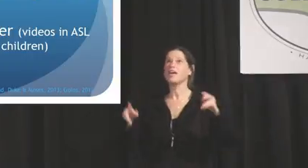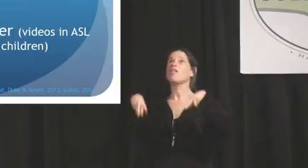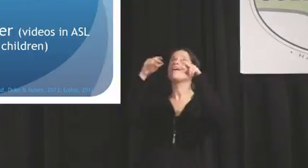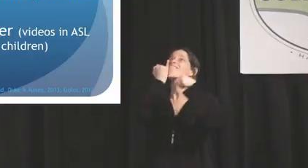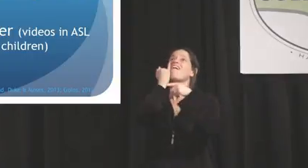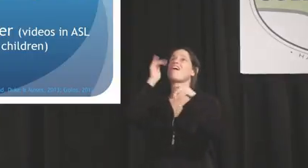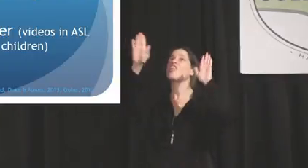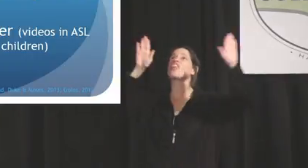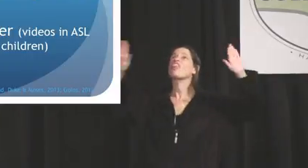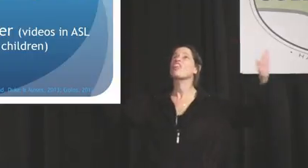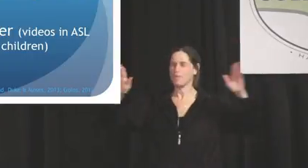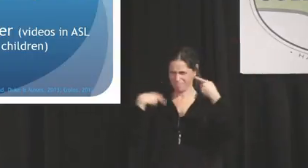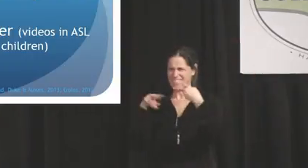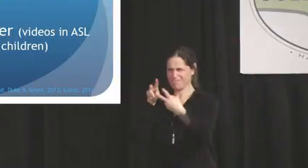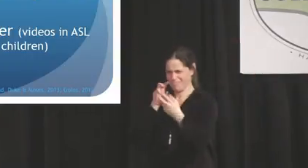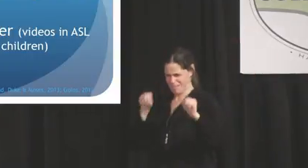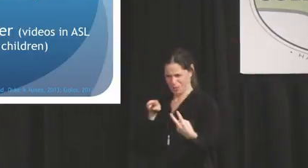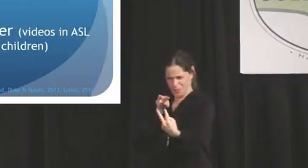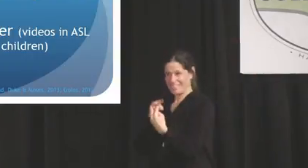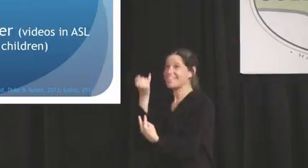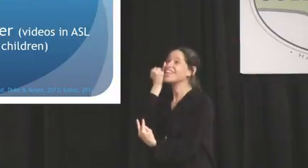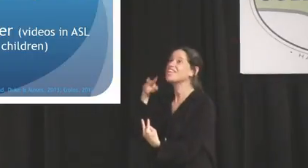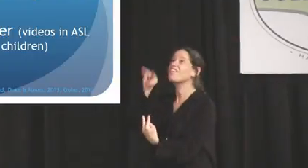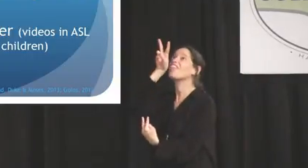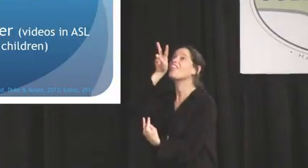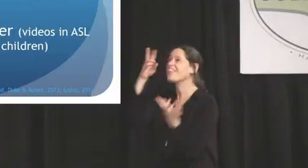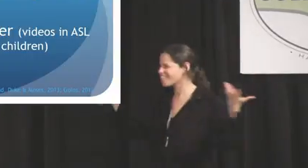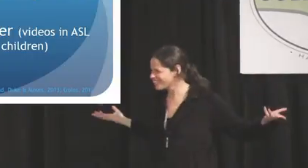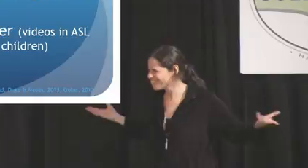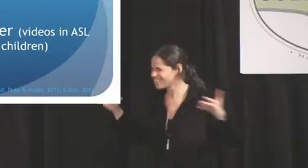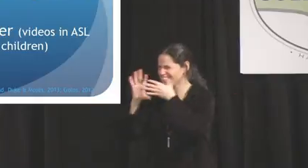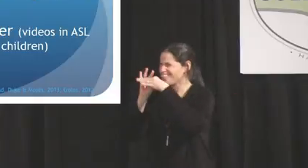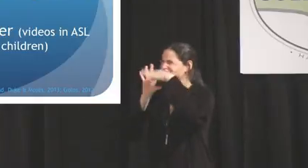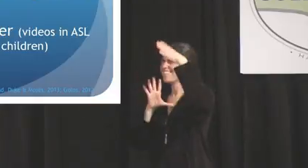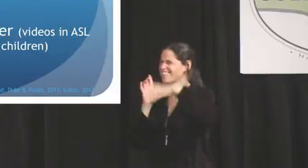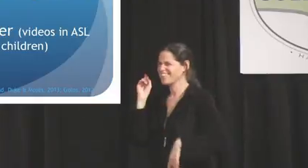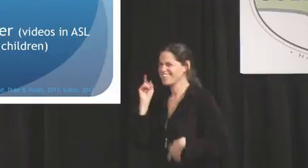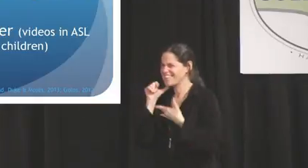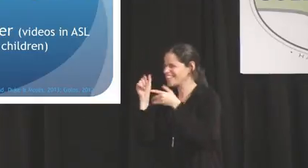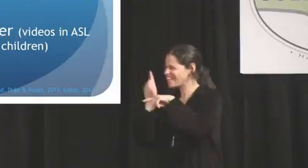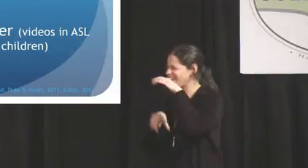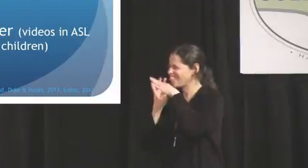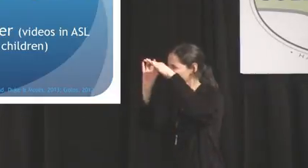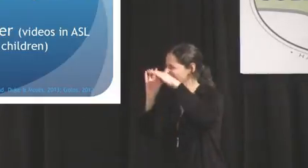Things they see, but not up there against the ceiling, like the letters that used to be there. They need to be at the eye-level of the child, so when they walk around the room,